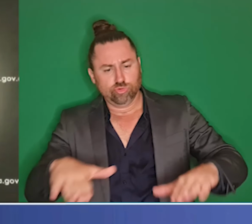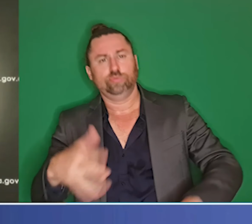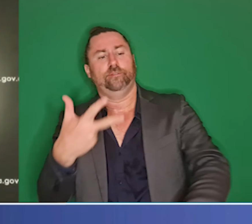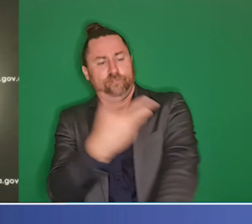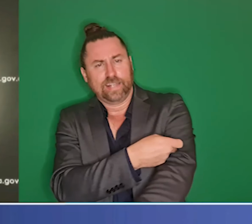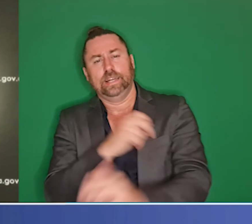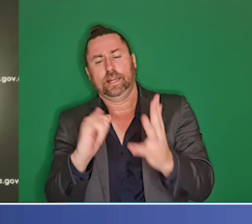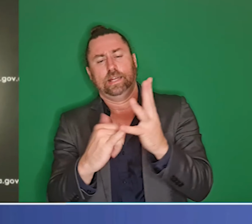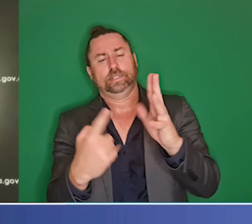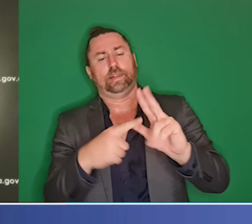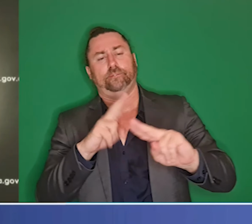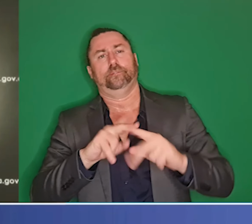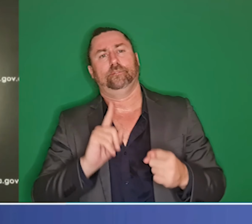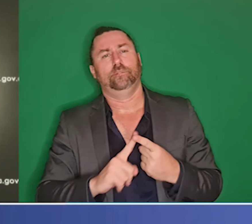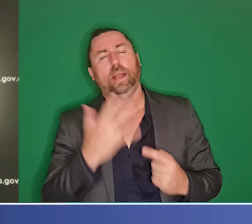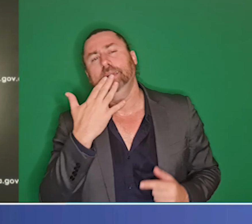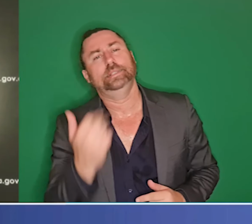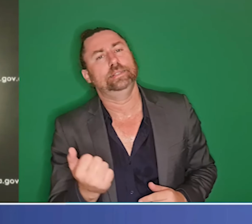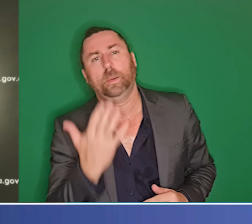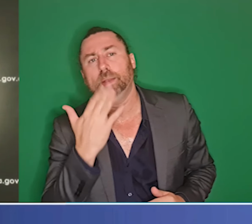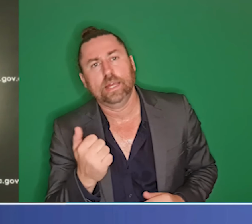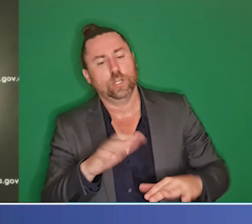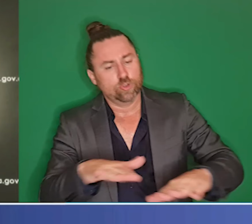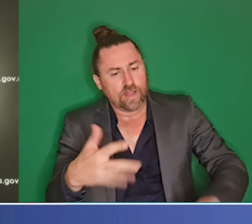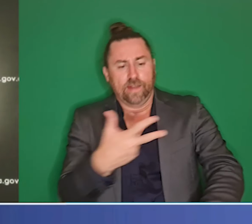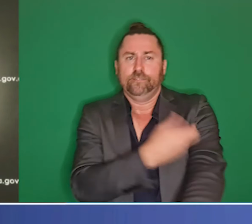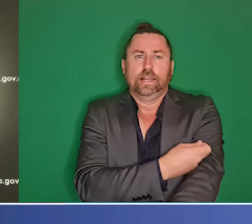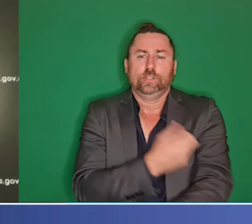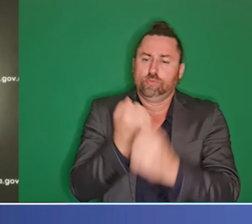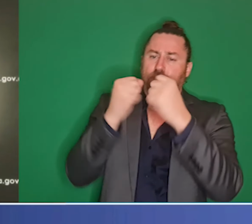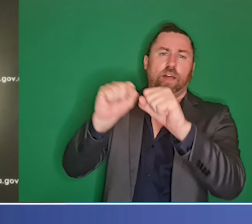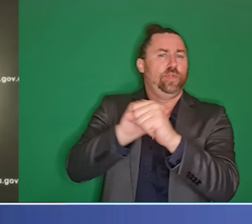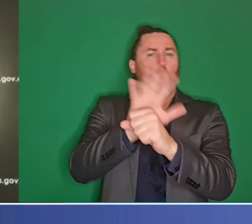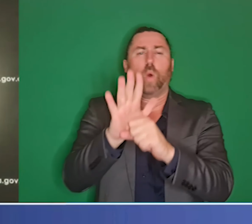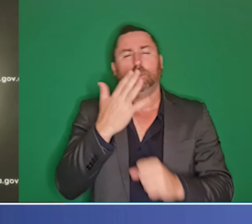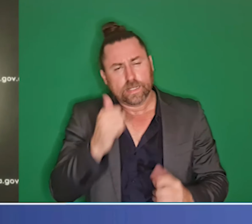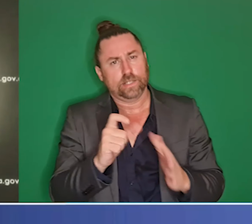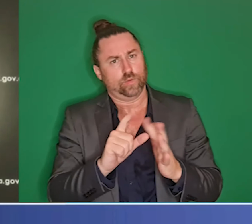Please bring your children forward. We have had over...